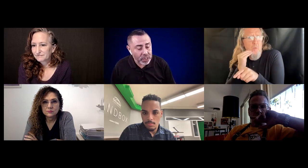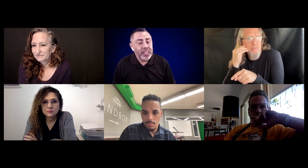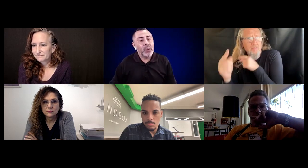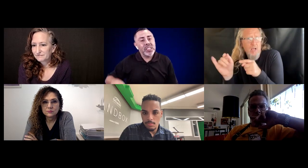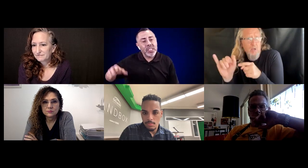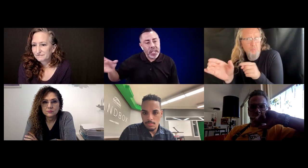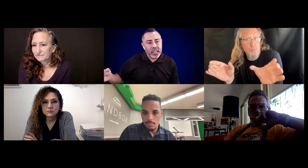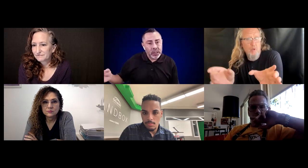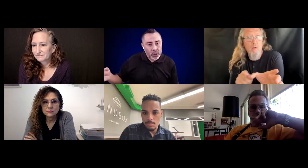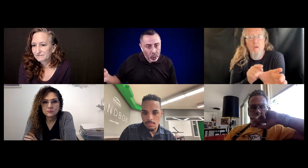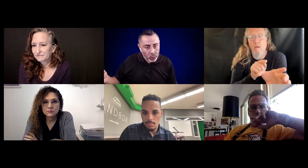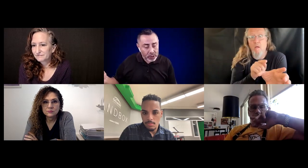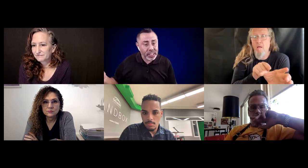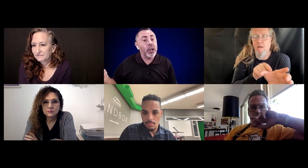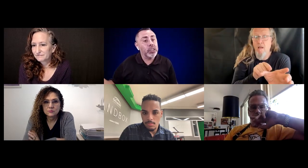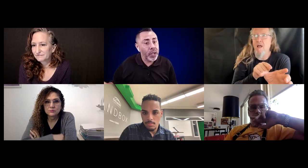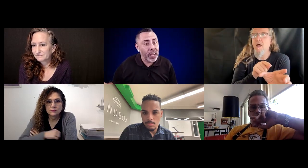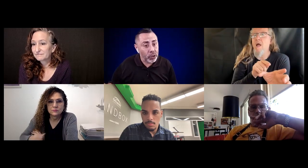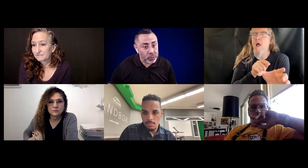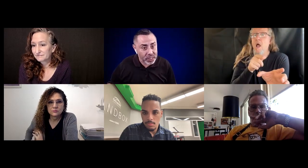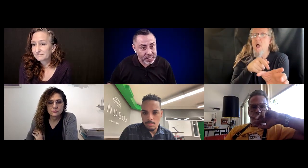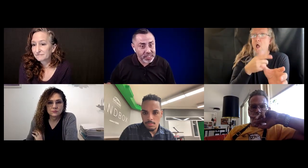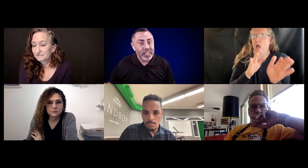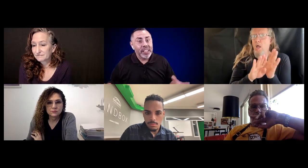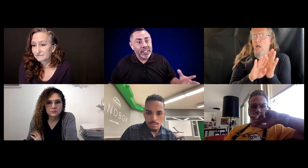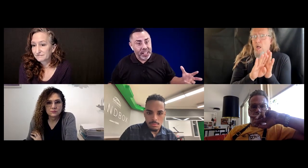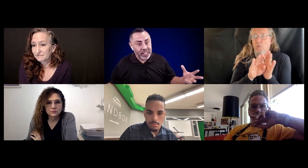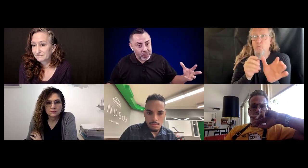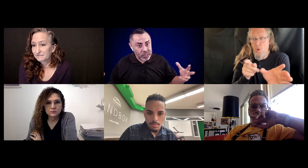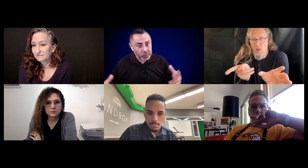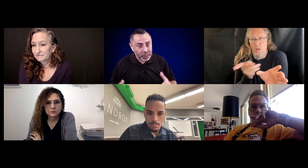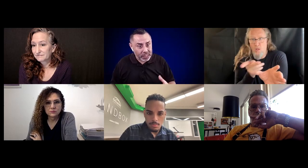There was a second cohort that also had home signs that came into play. Now that first cohort had developed quite a number of signs.